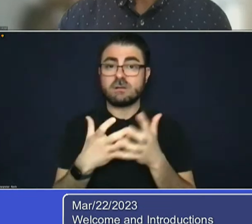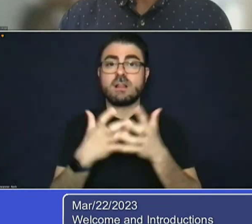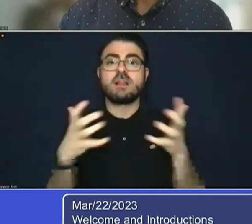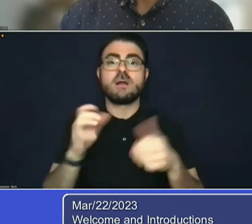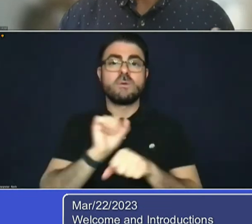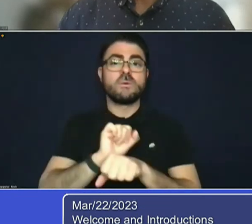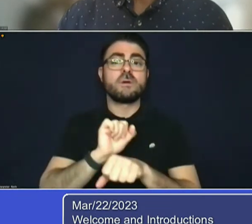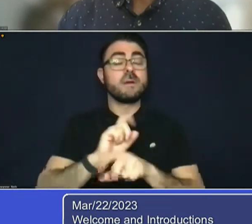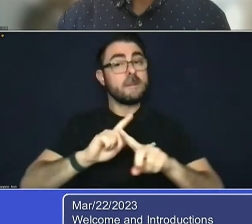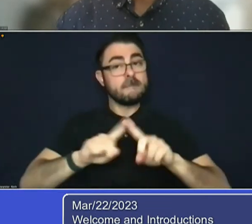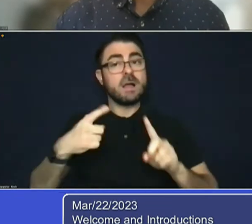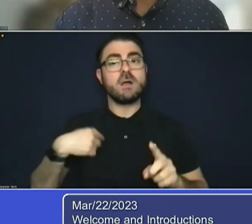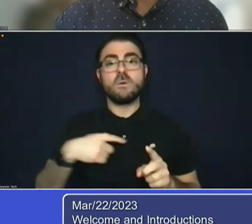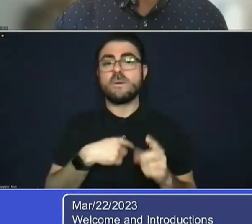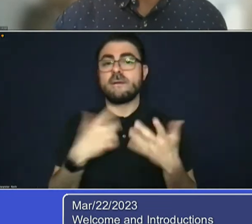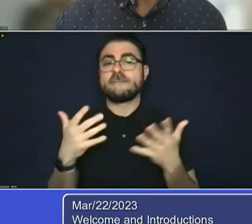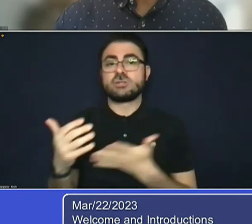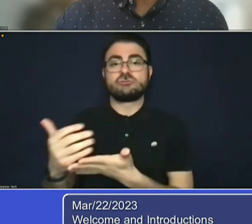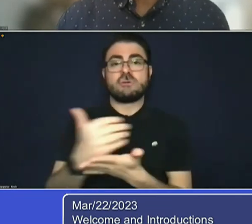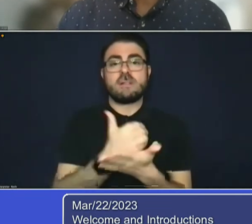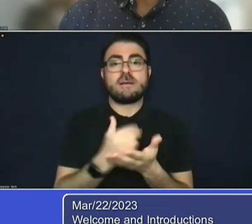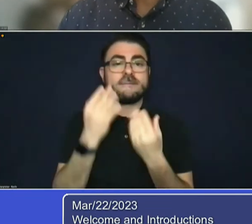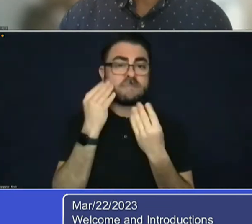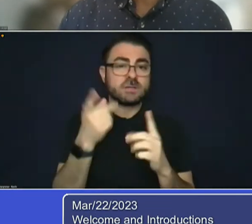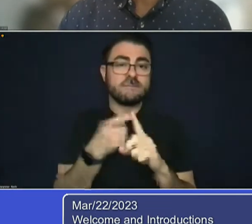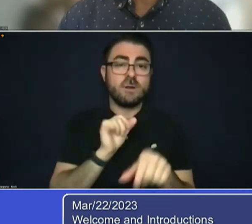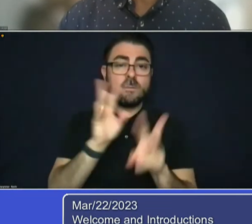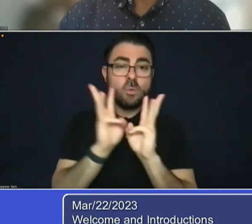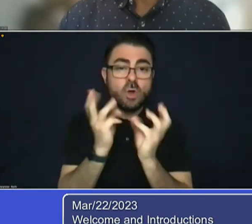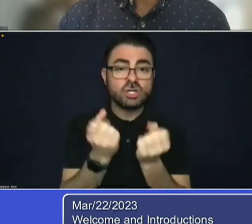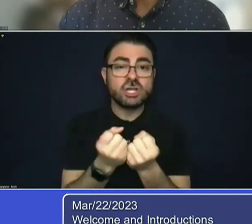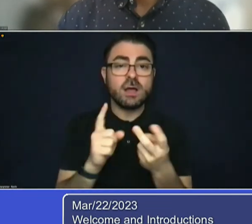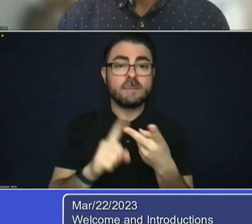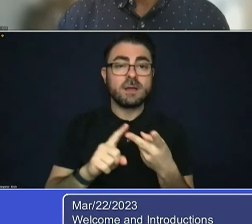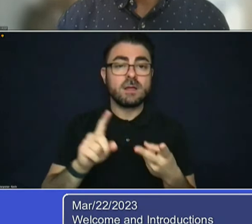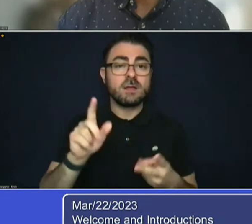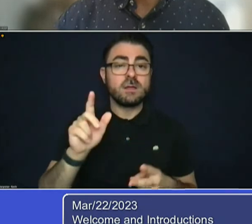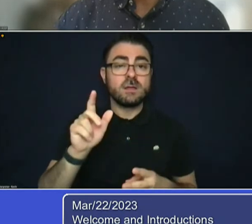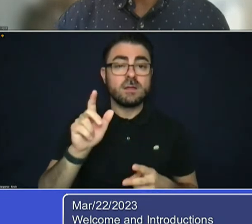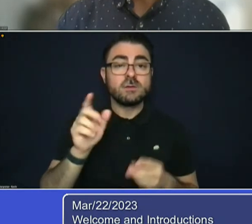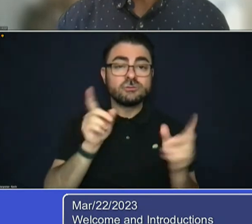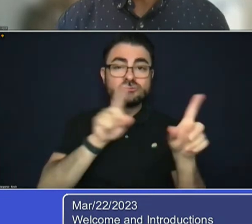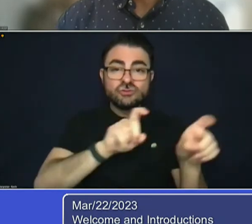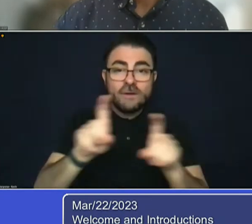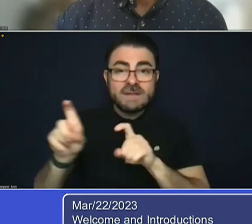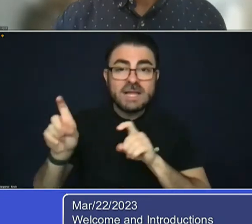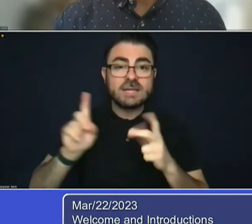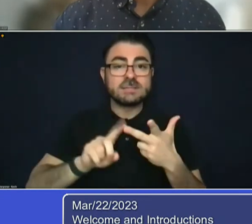DRAFT. IT'S TAKEN A LOT HERE, AND I'VE